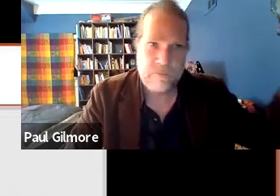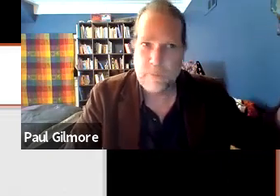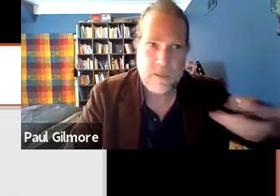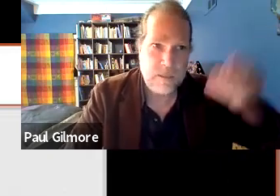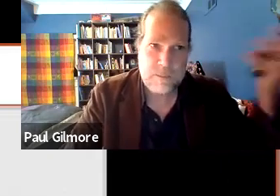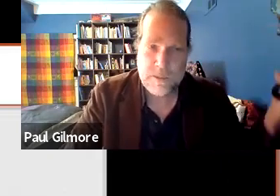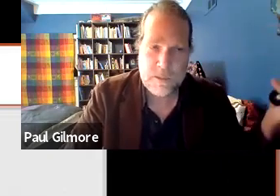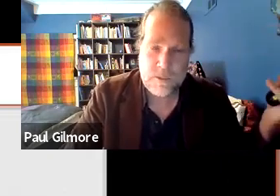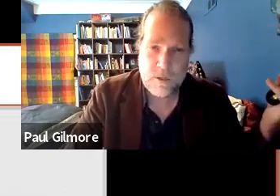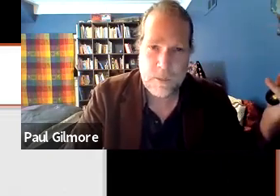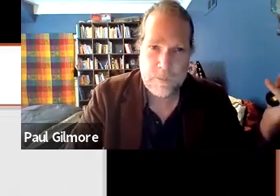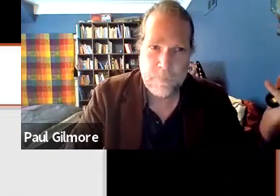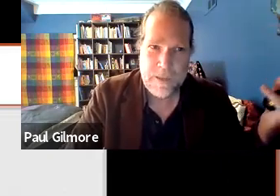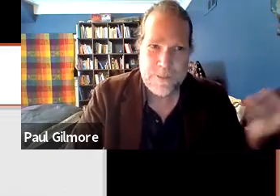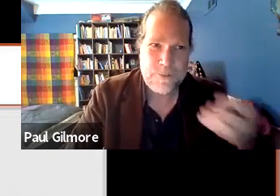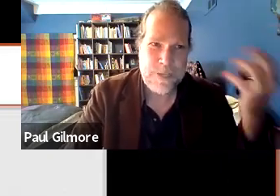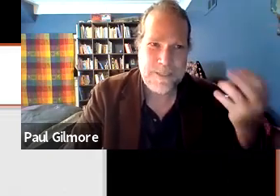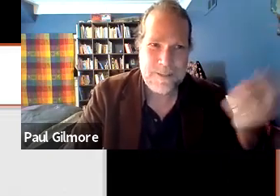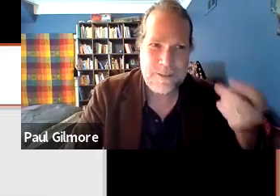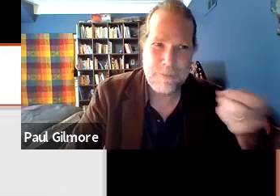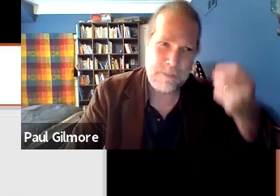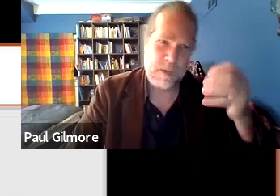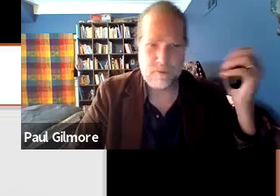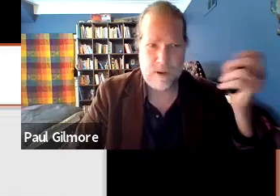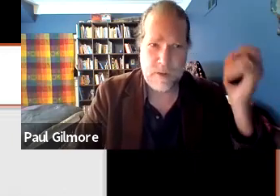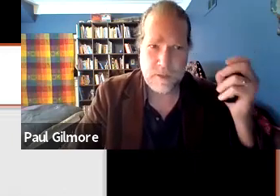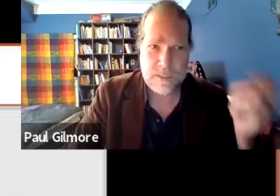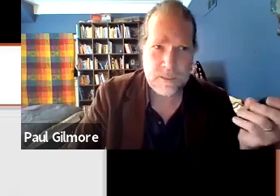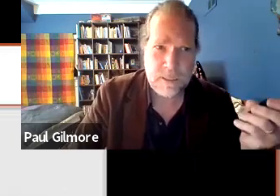know, from any of these places in Europe. So this idea that my grandparents did it